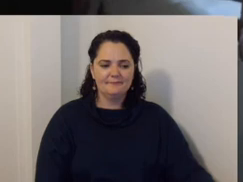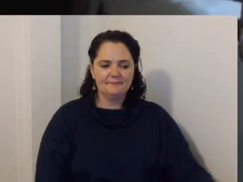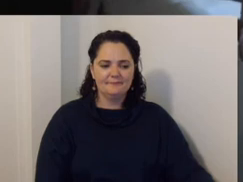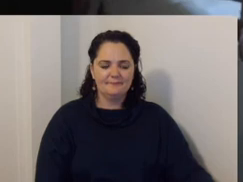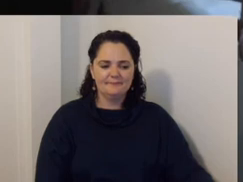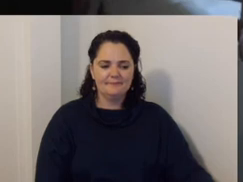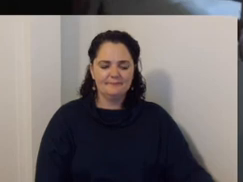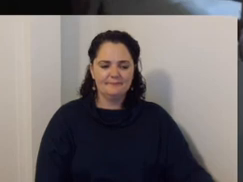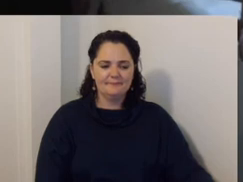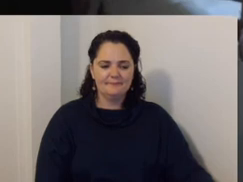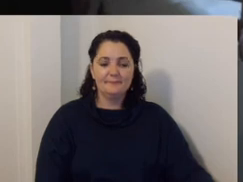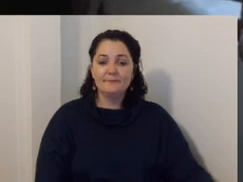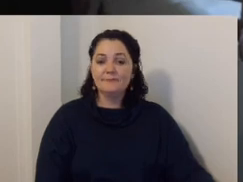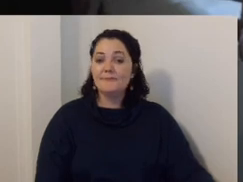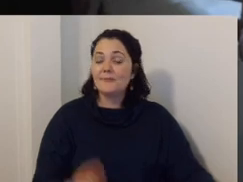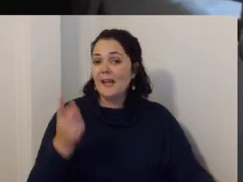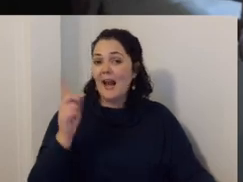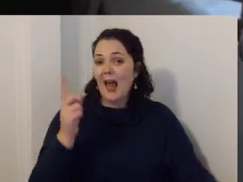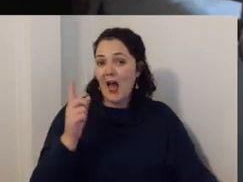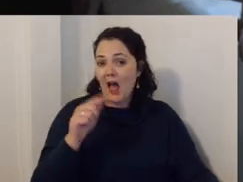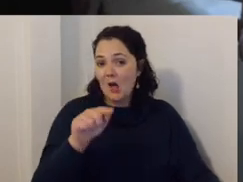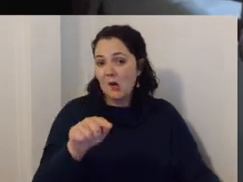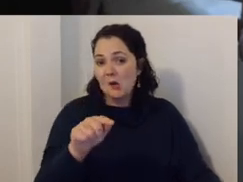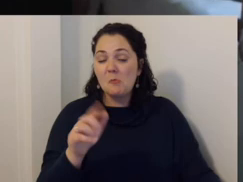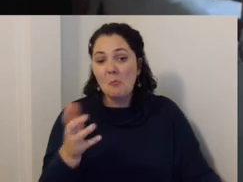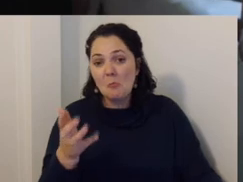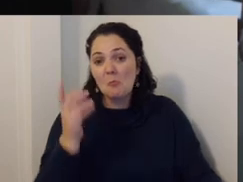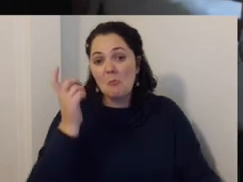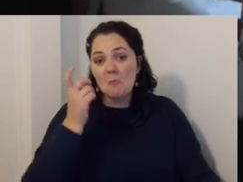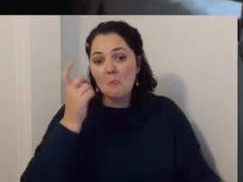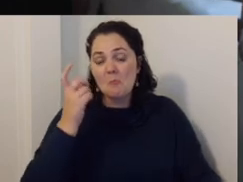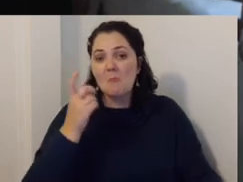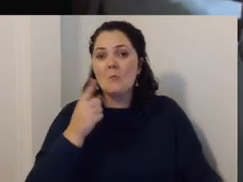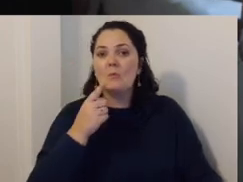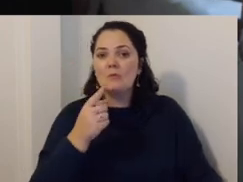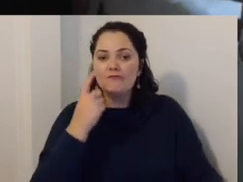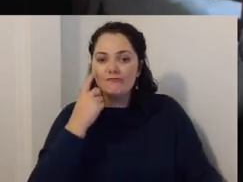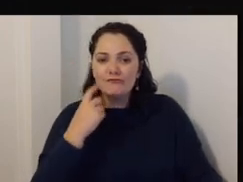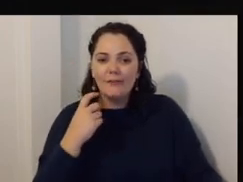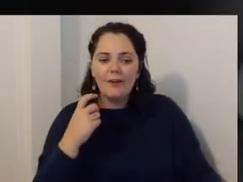now's the time you can also come back in again as I said um laying in a little bit more